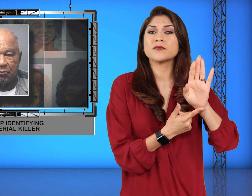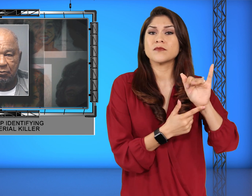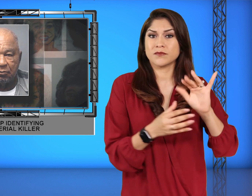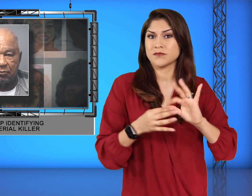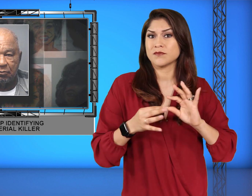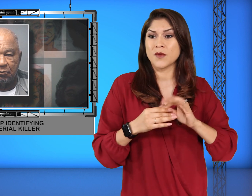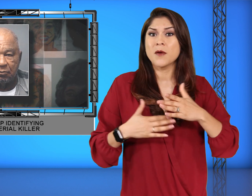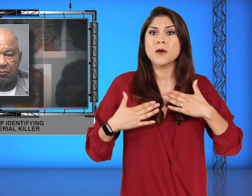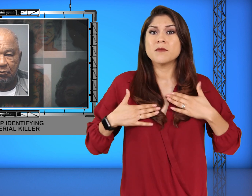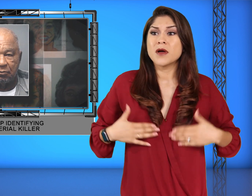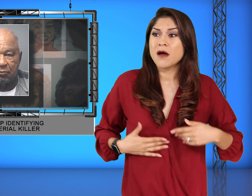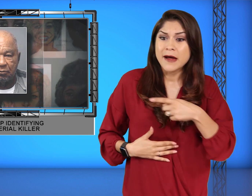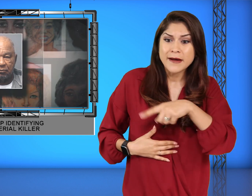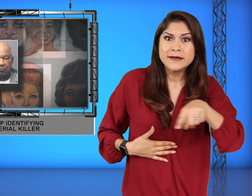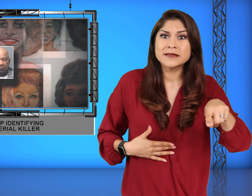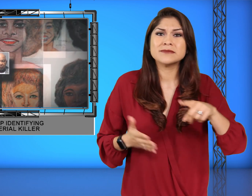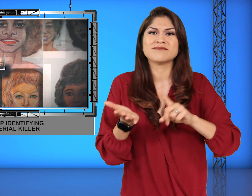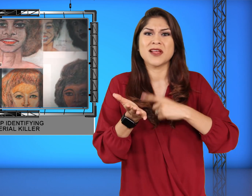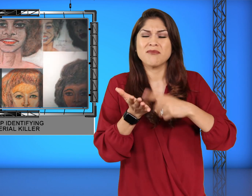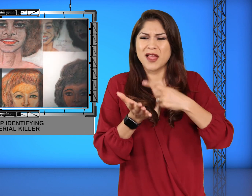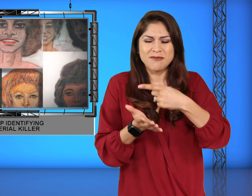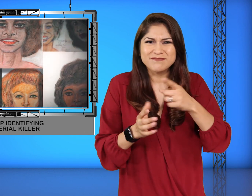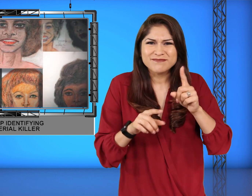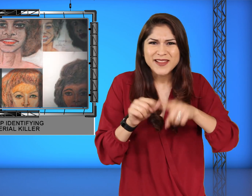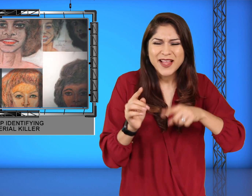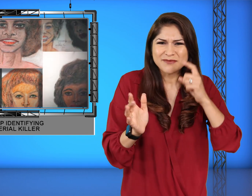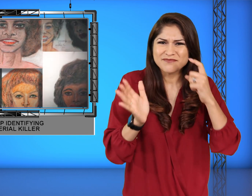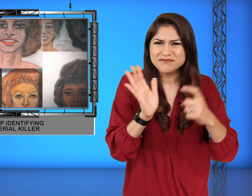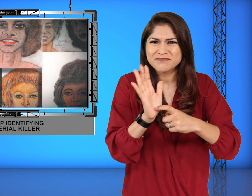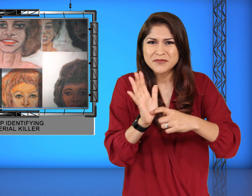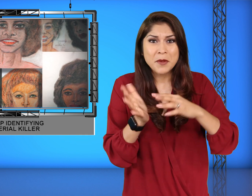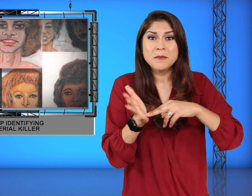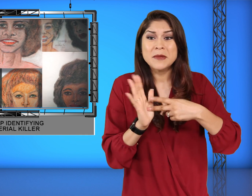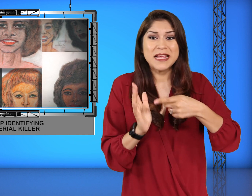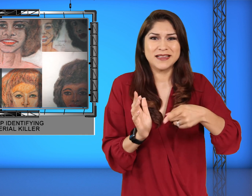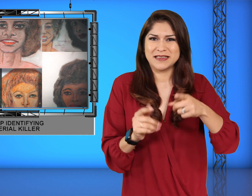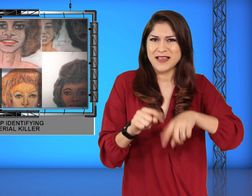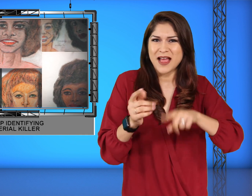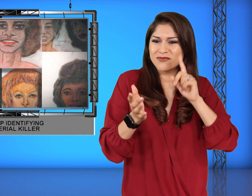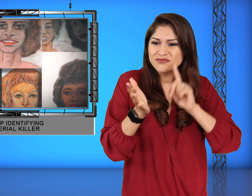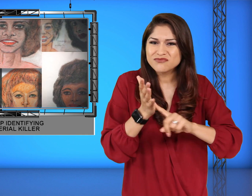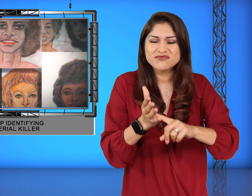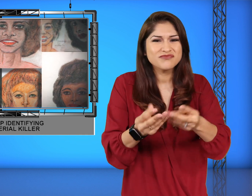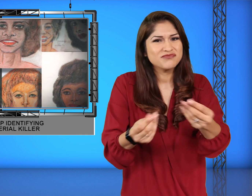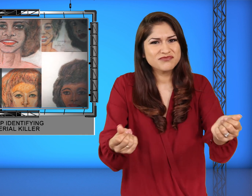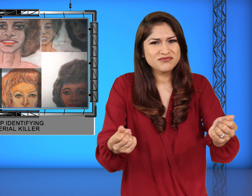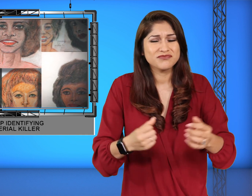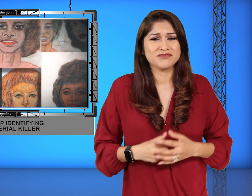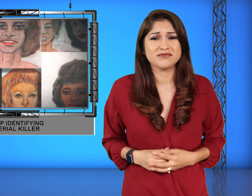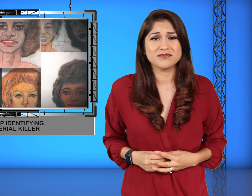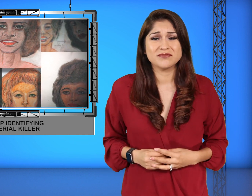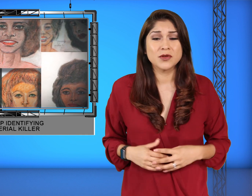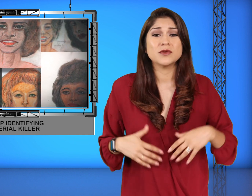The FBI says that the bodies sometimes went unidentified, and the death never investigated.